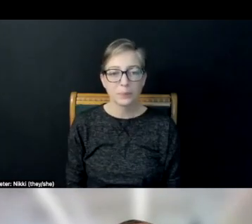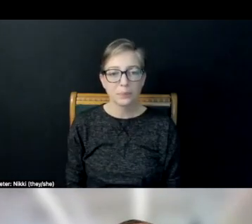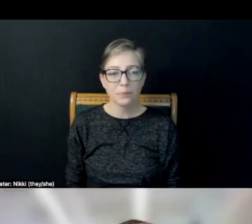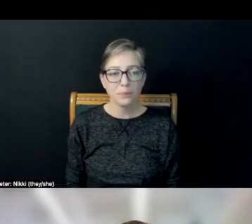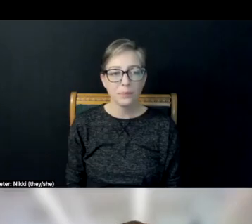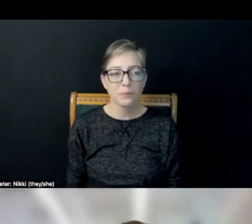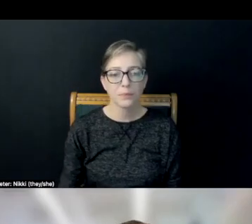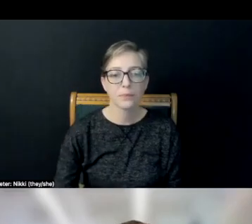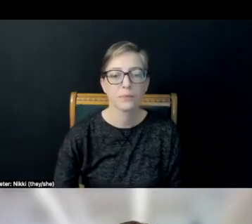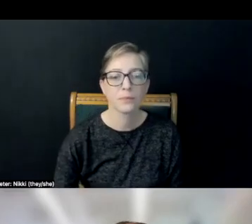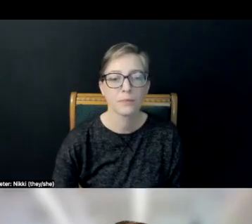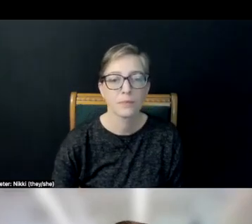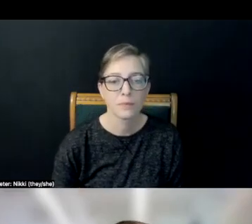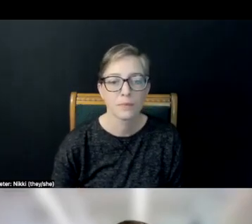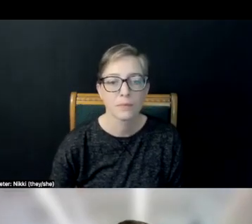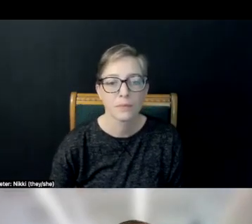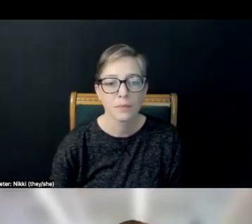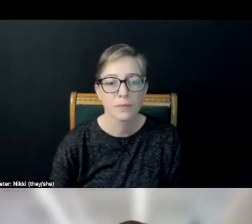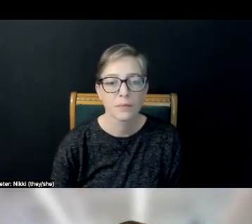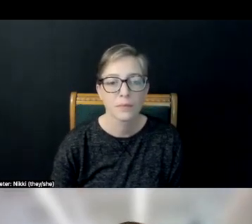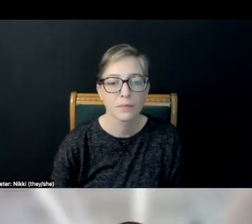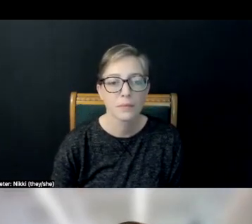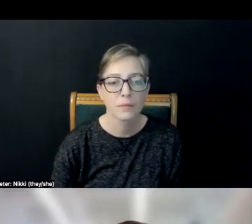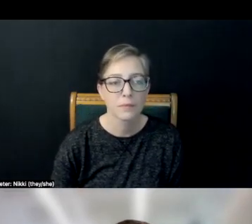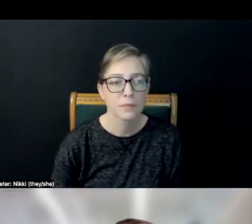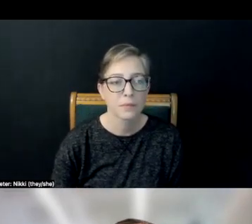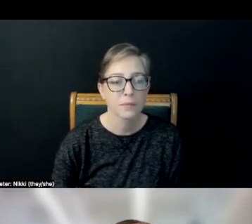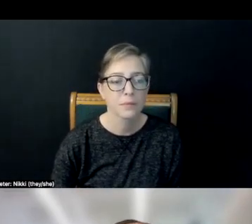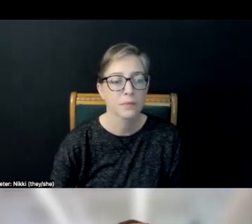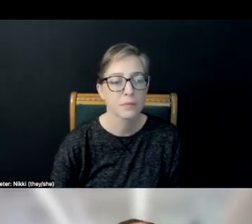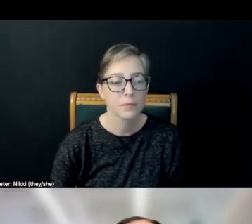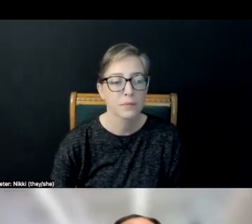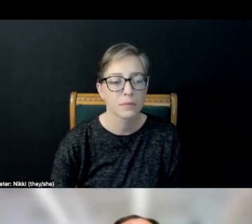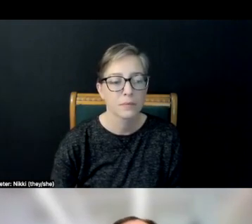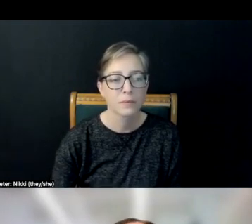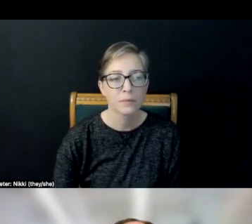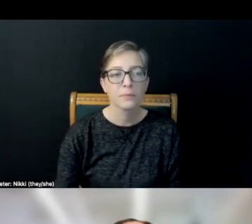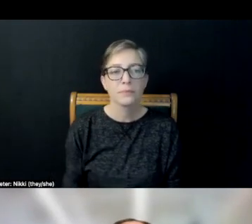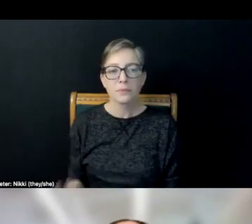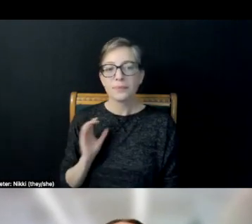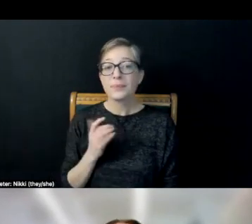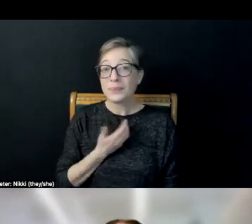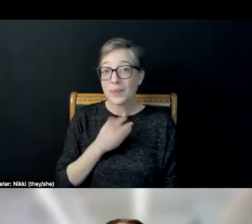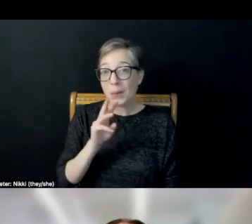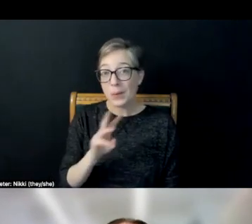there'll be our website. Please visit our website,